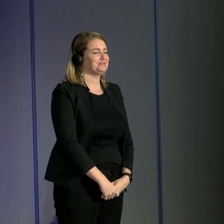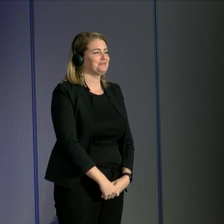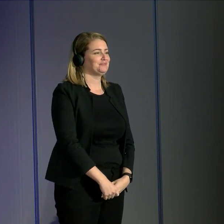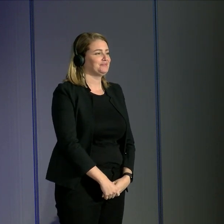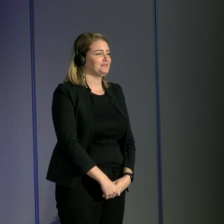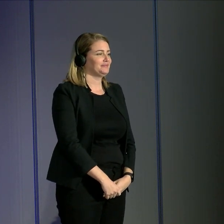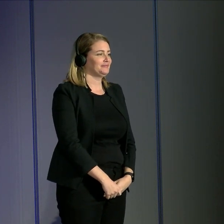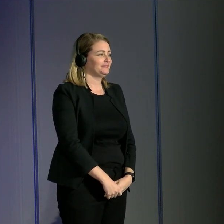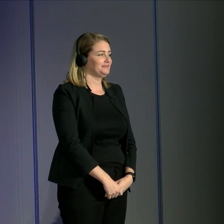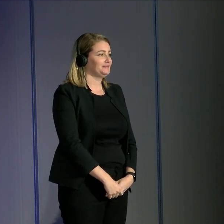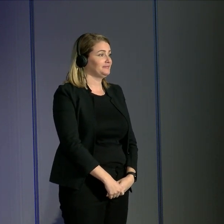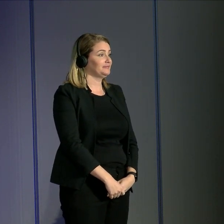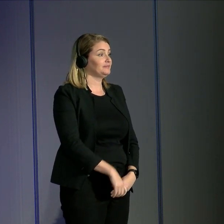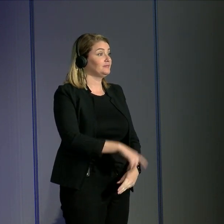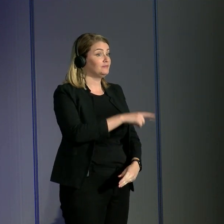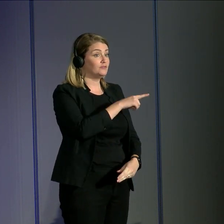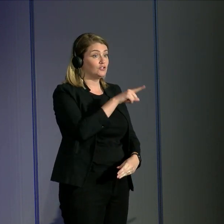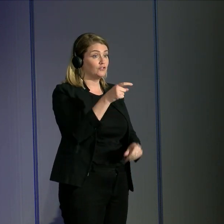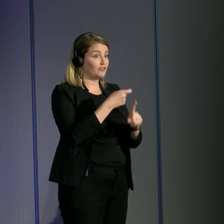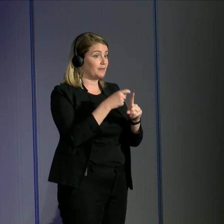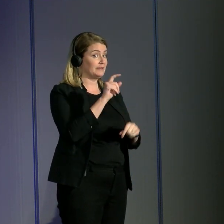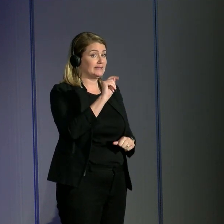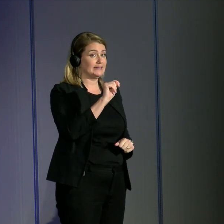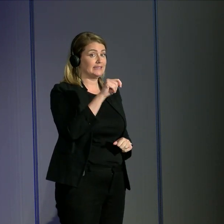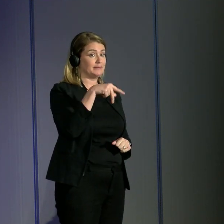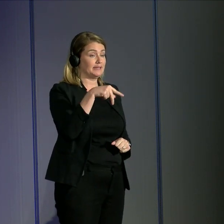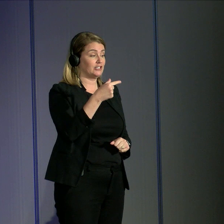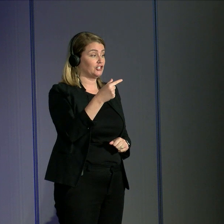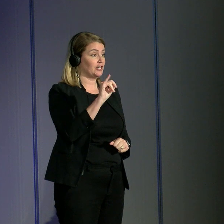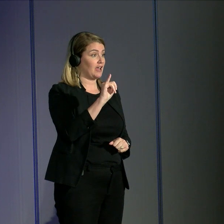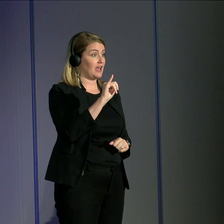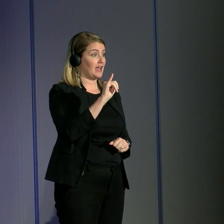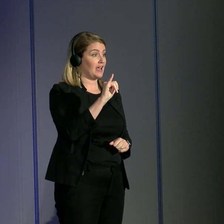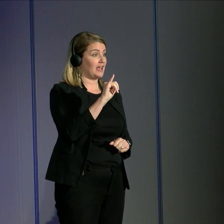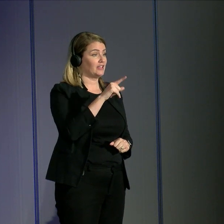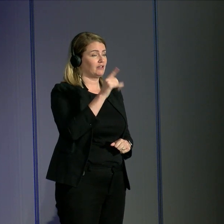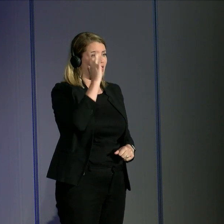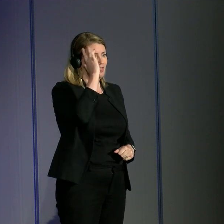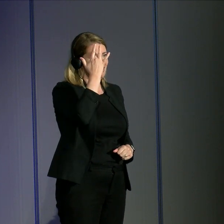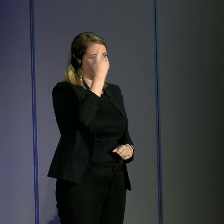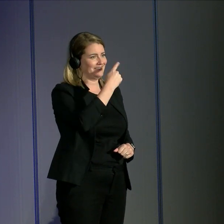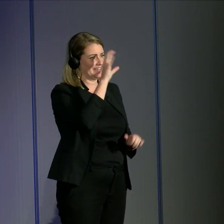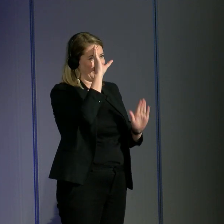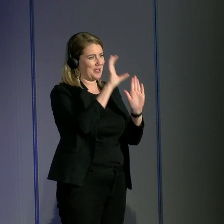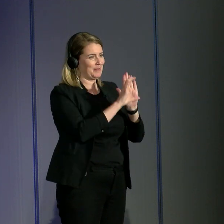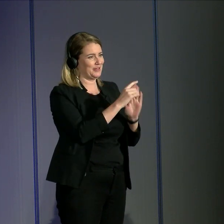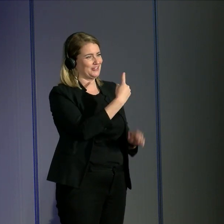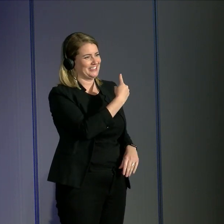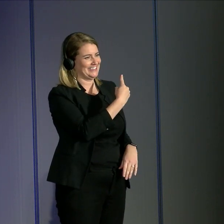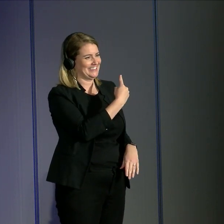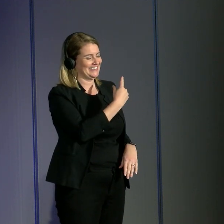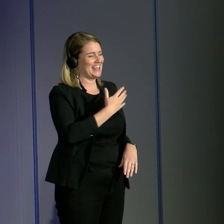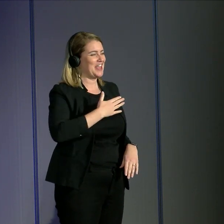So anybody from TPGI in the room might be sick of this image I have, which is my accessibility